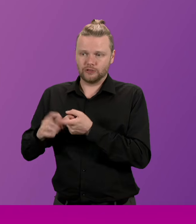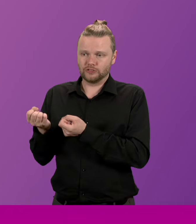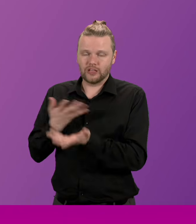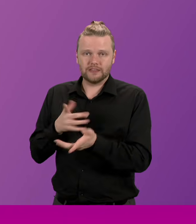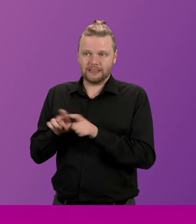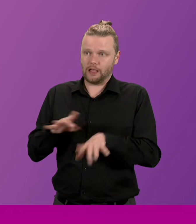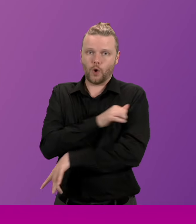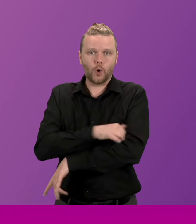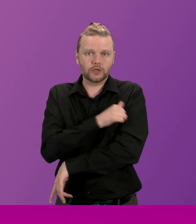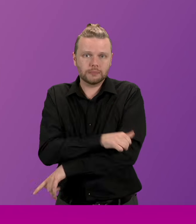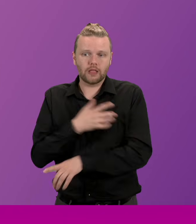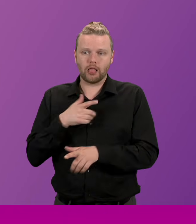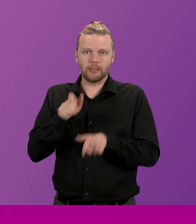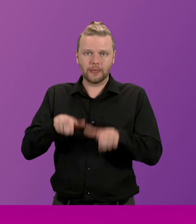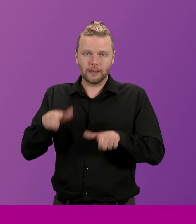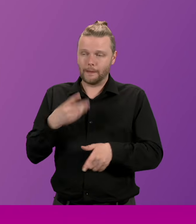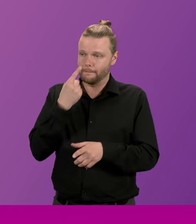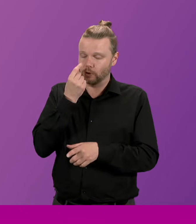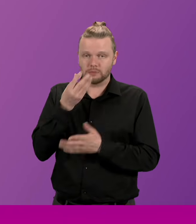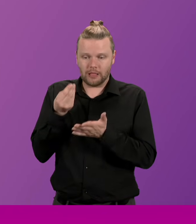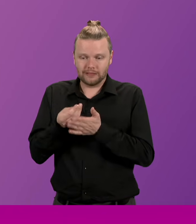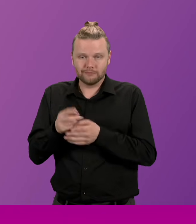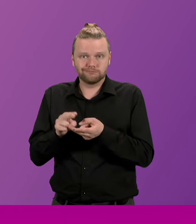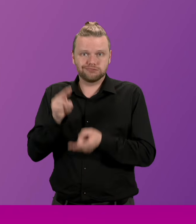patients, which could potentially push up costs for national health service boards.